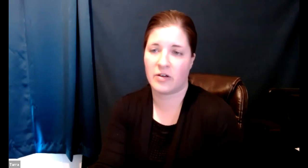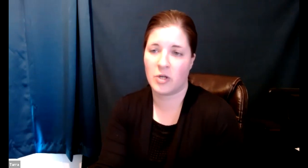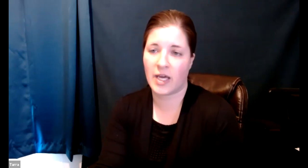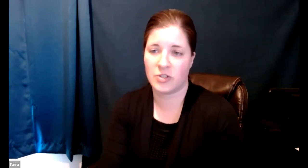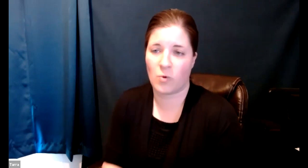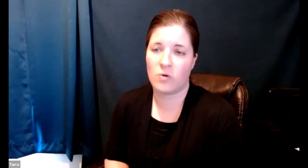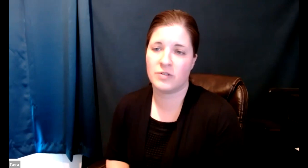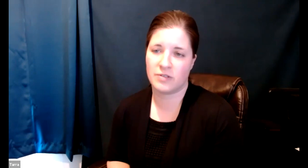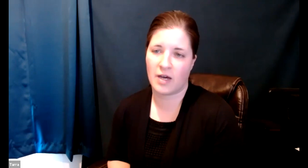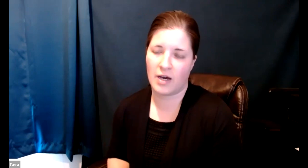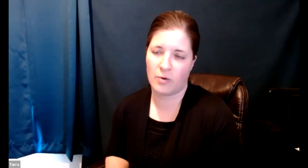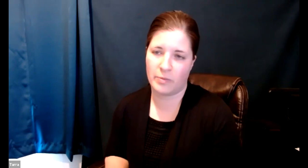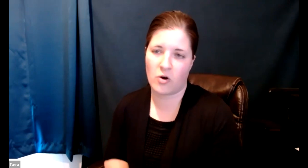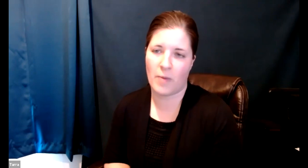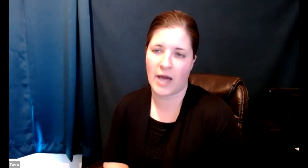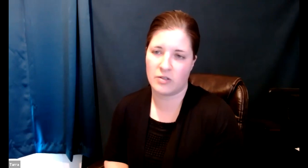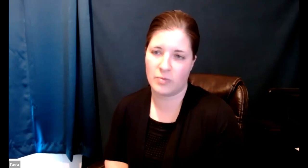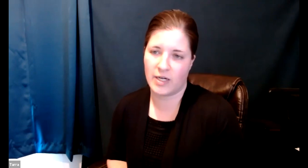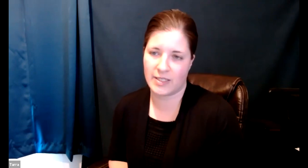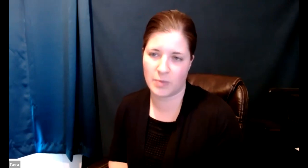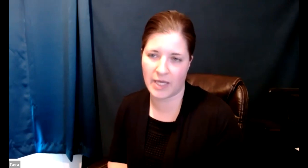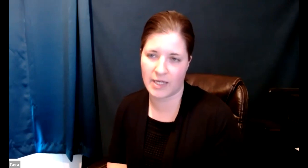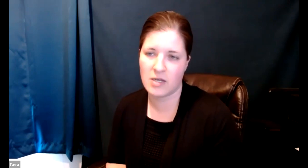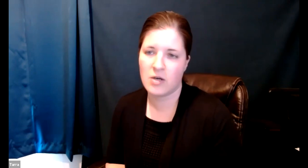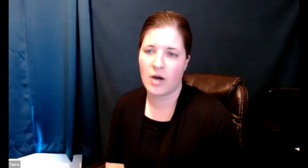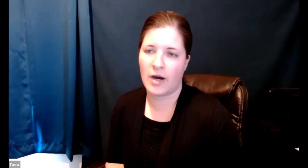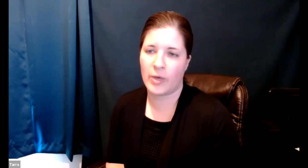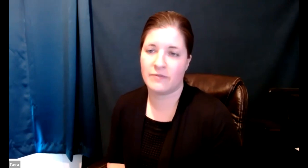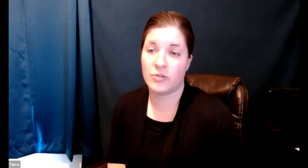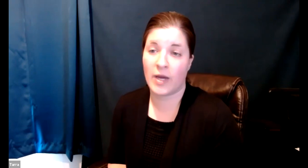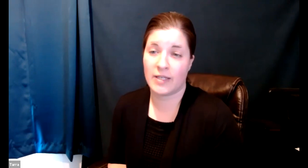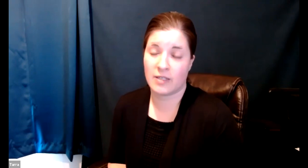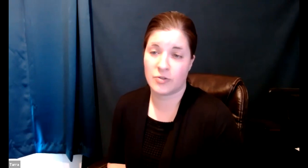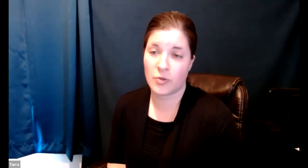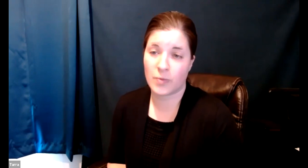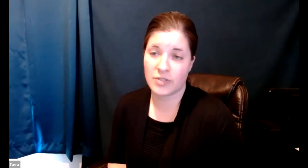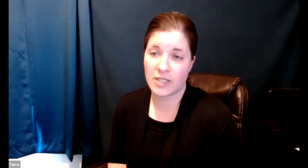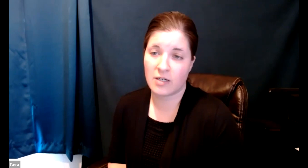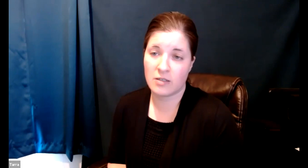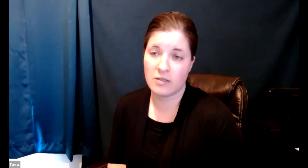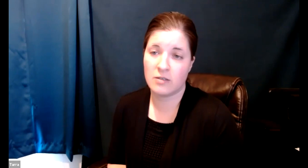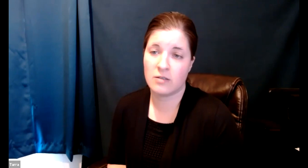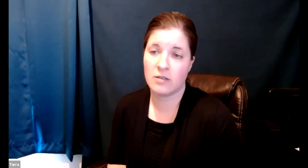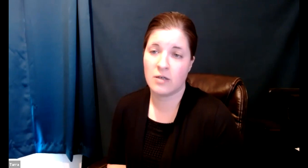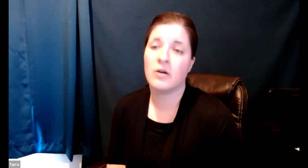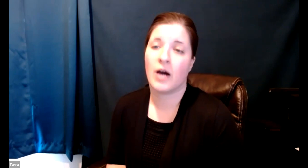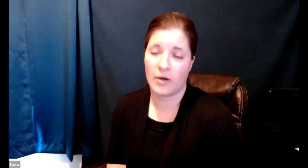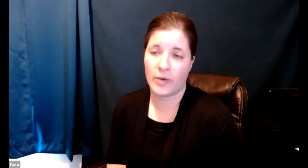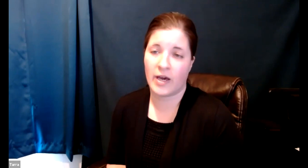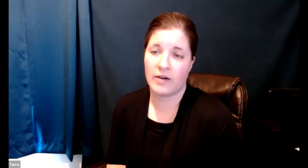engagement, so I will introduce my team. And also to help us clarify the communication roles, I'm going to go back